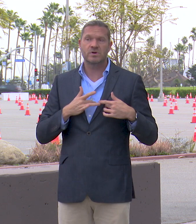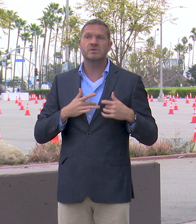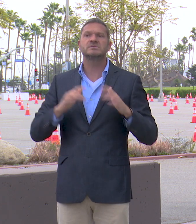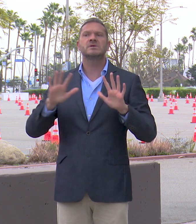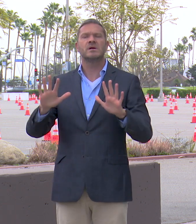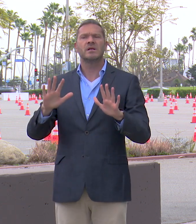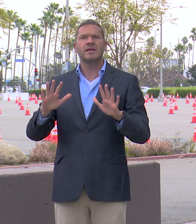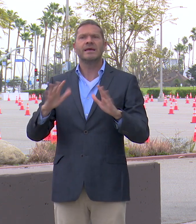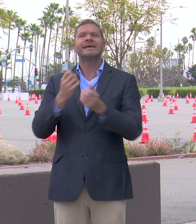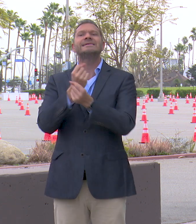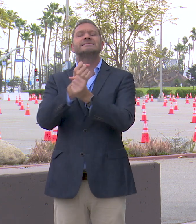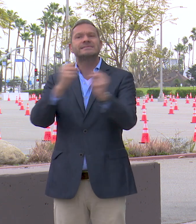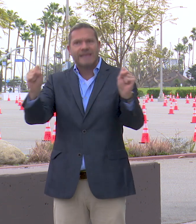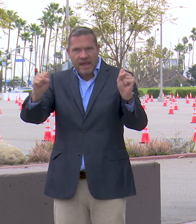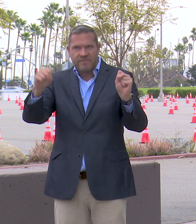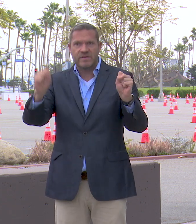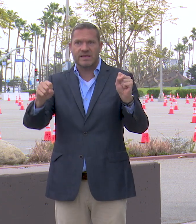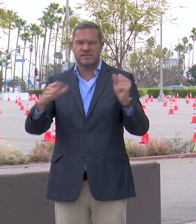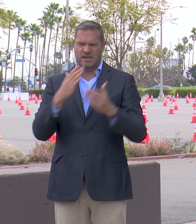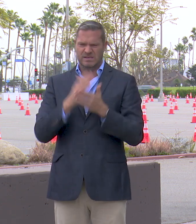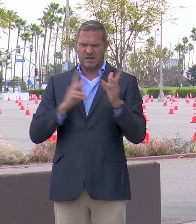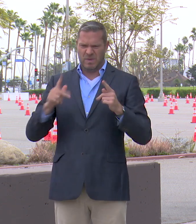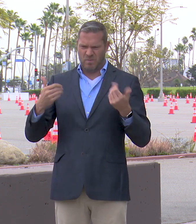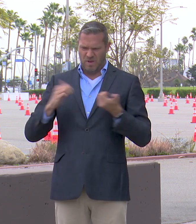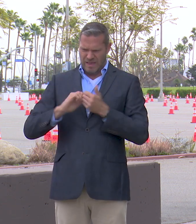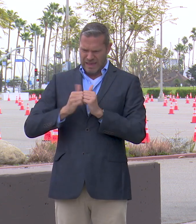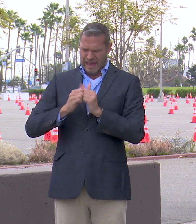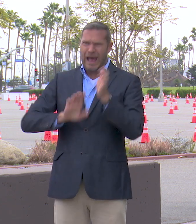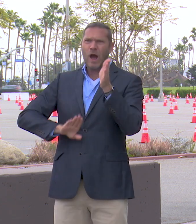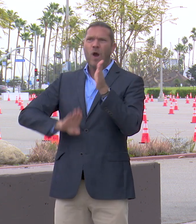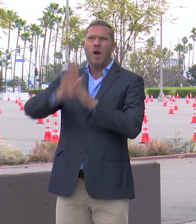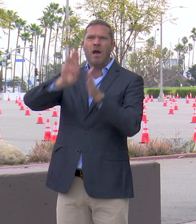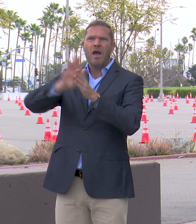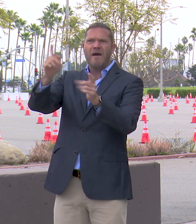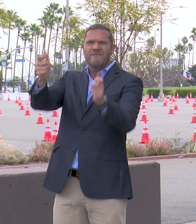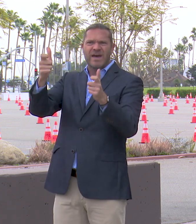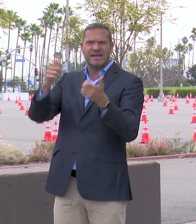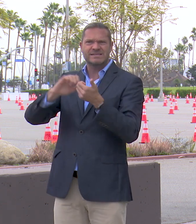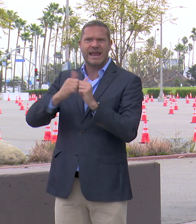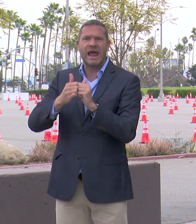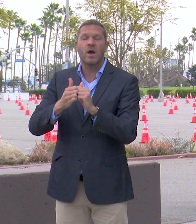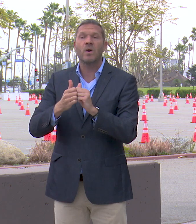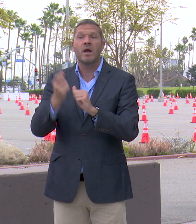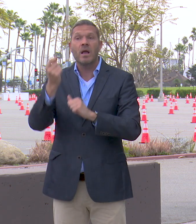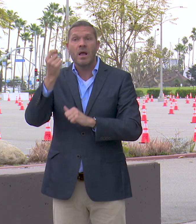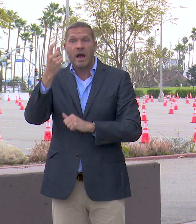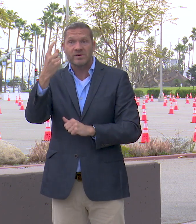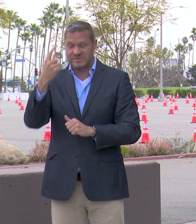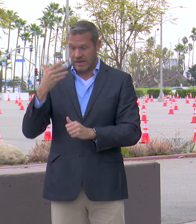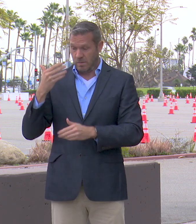The type of vaccine developed for COVID-19 has been researched for several years in other